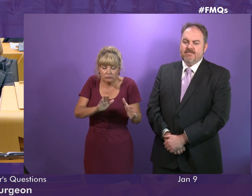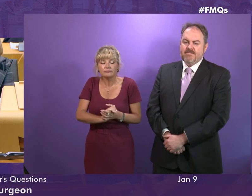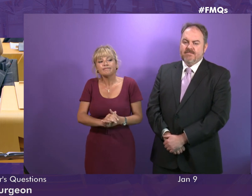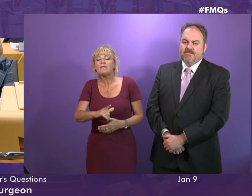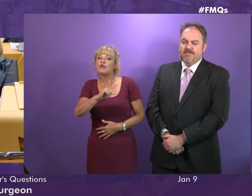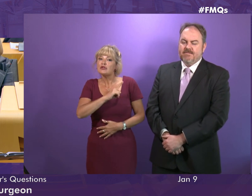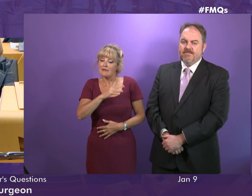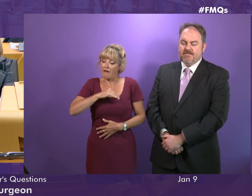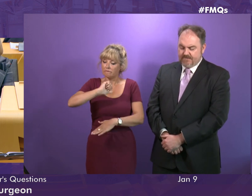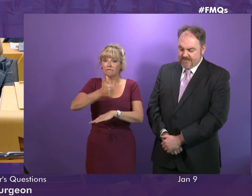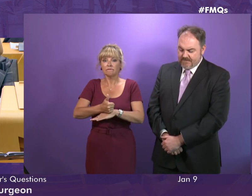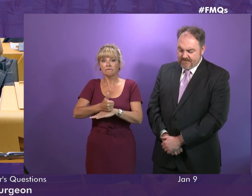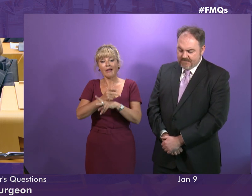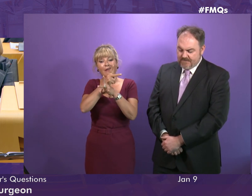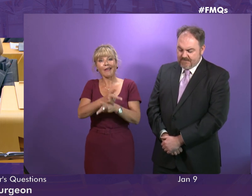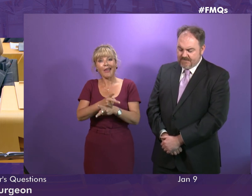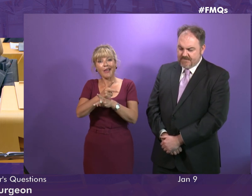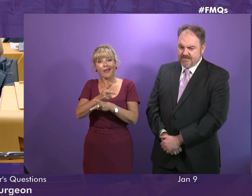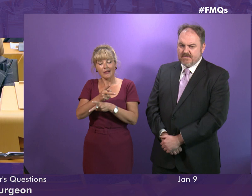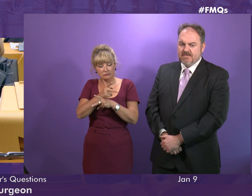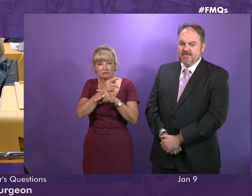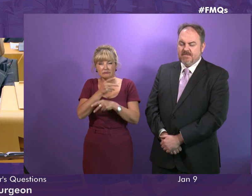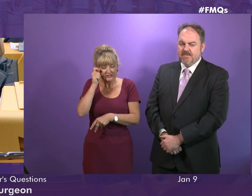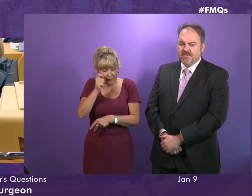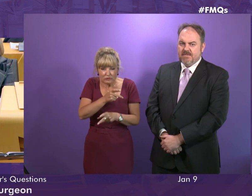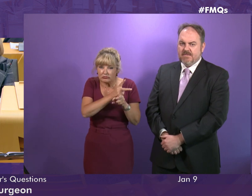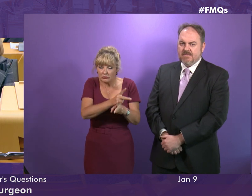the Care Inspectorate is to ensure that we have the highest standards of care across